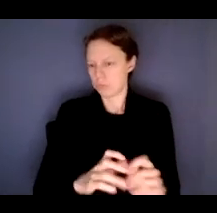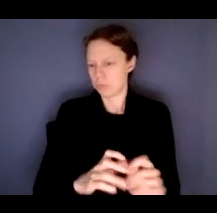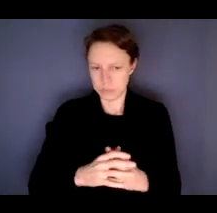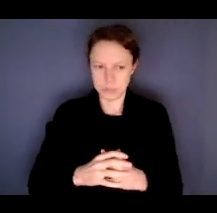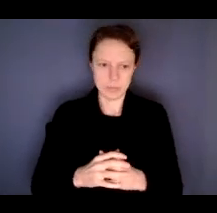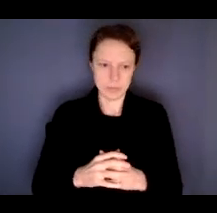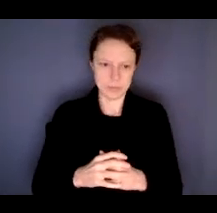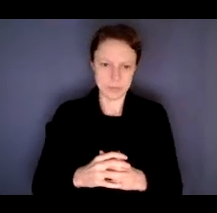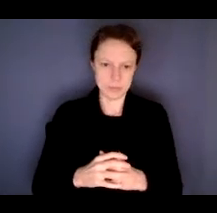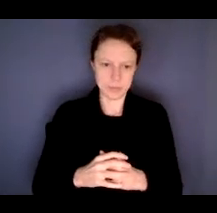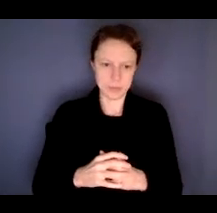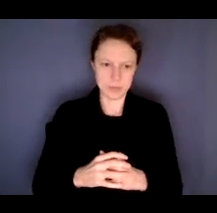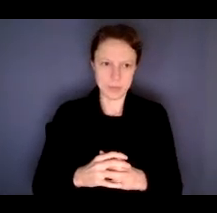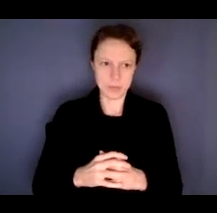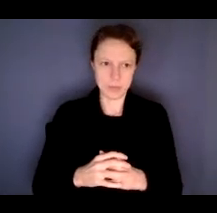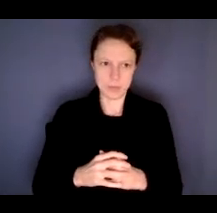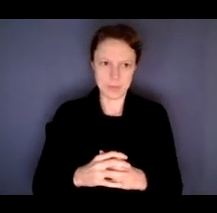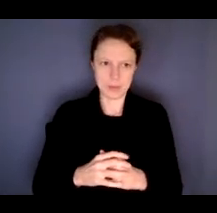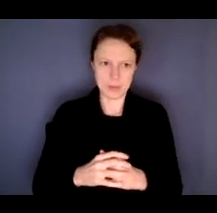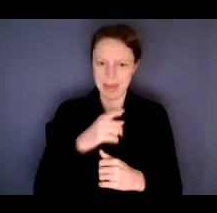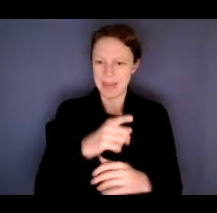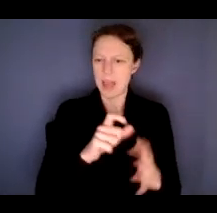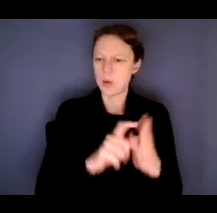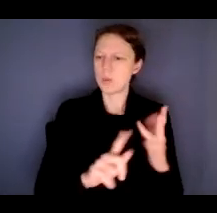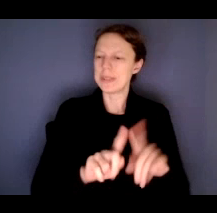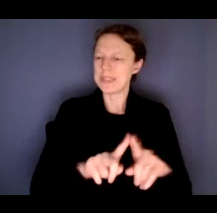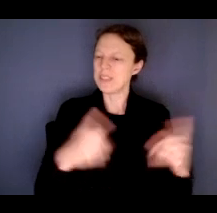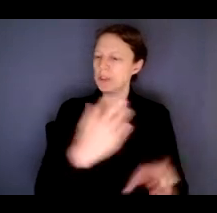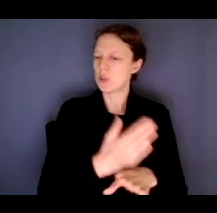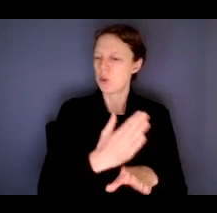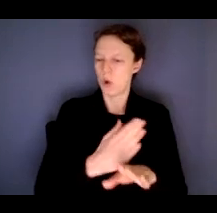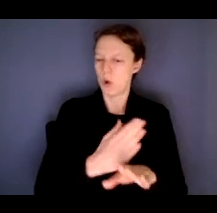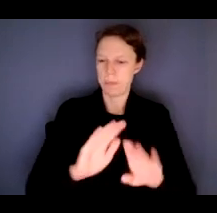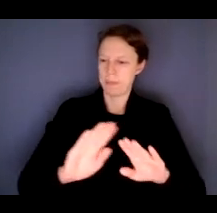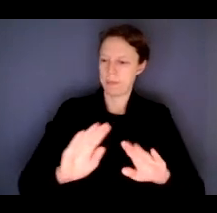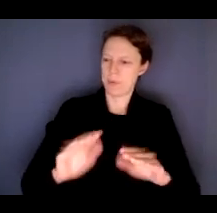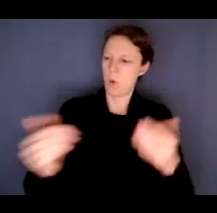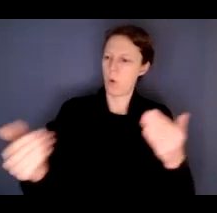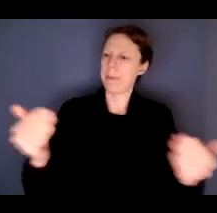really undertake a different role then, what the parents might or what the DCPL might.